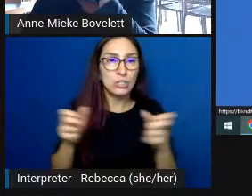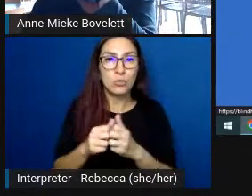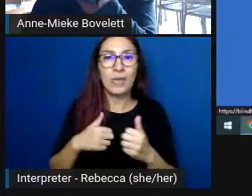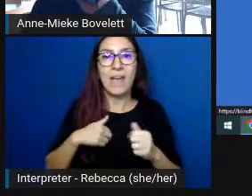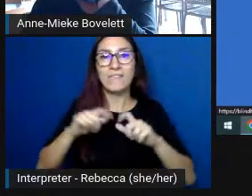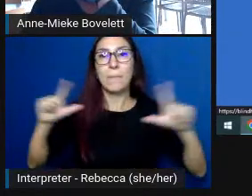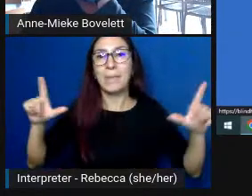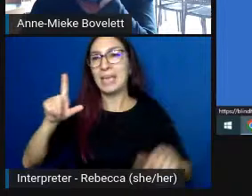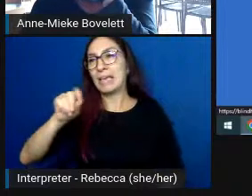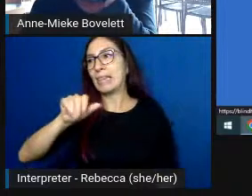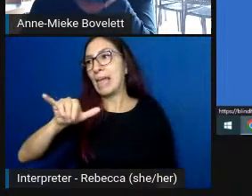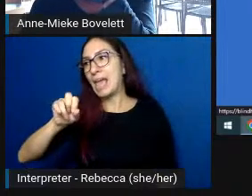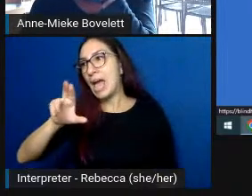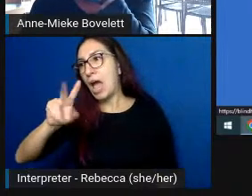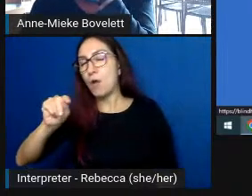easy but for us as we look at it we find it quite -- it is